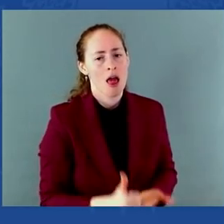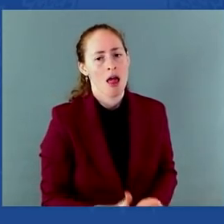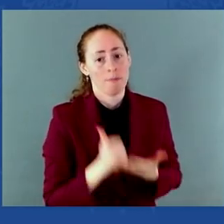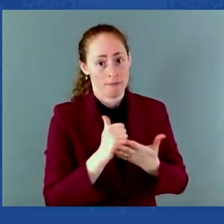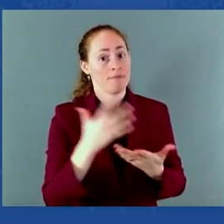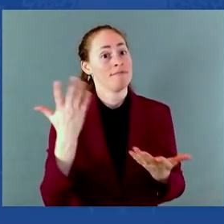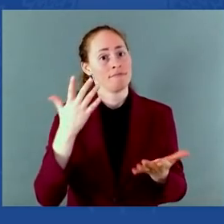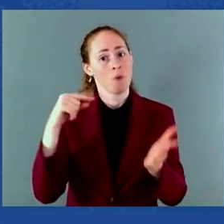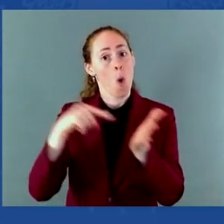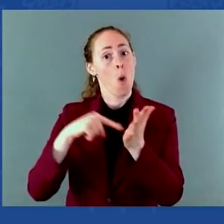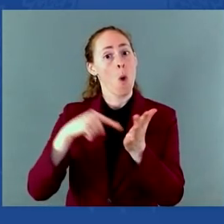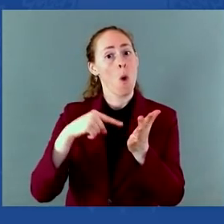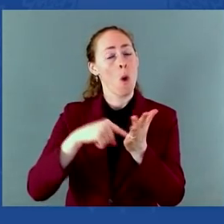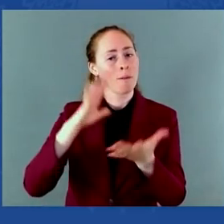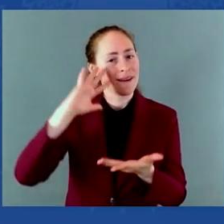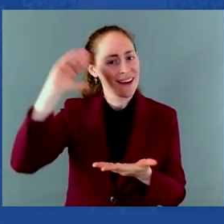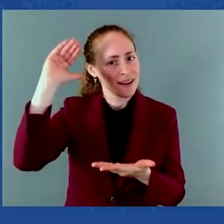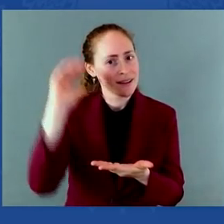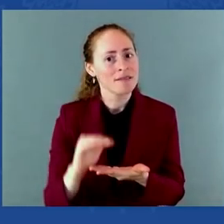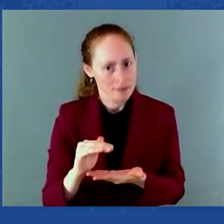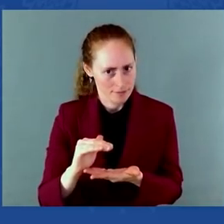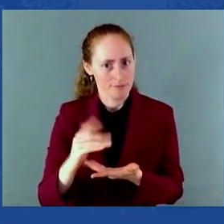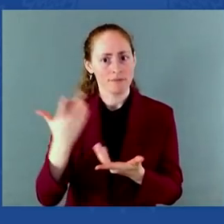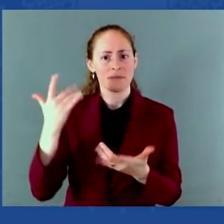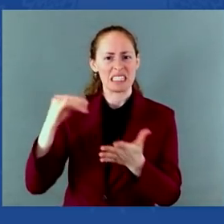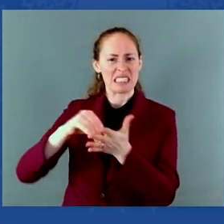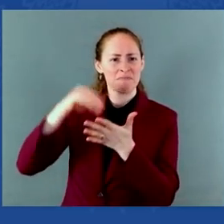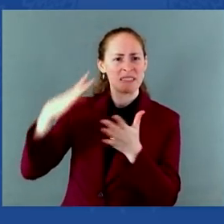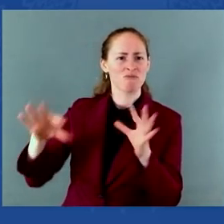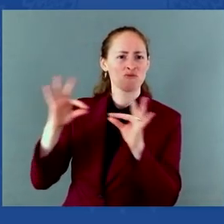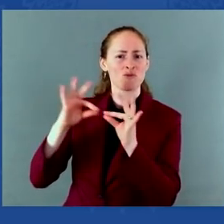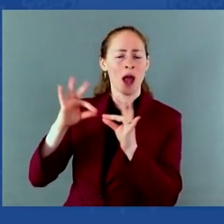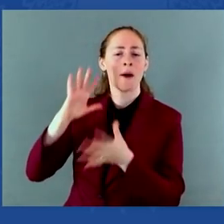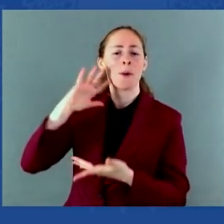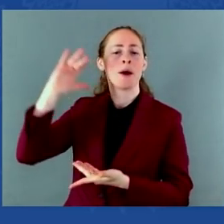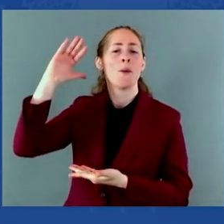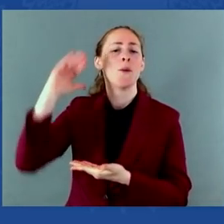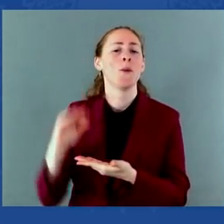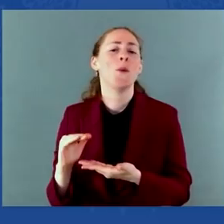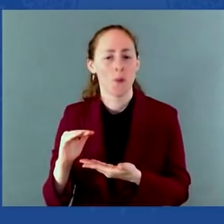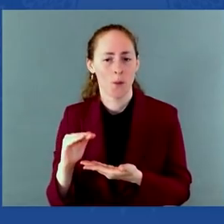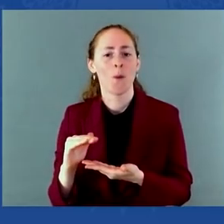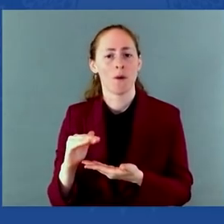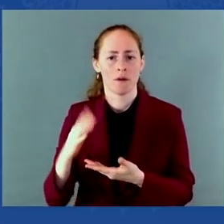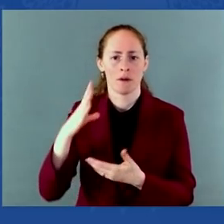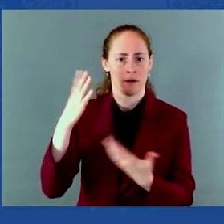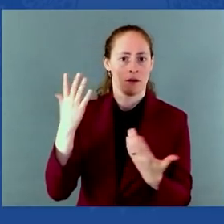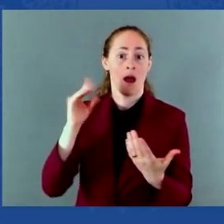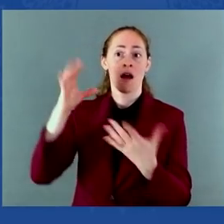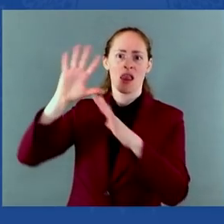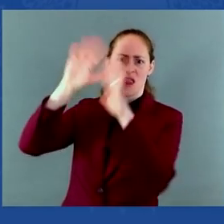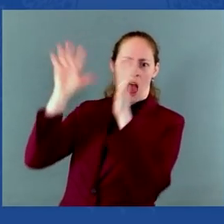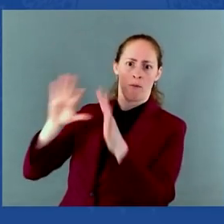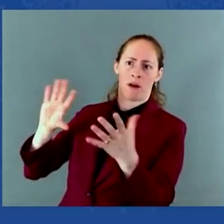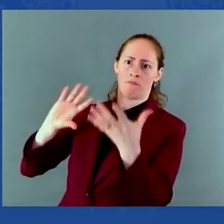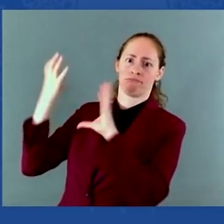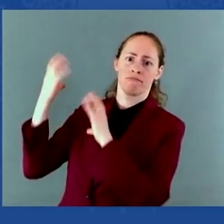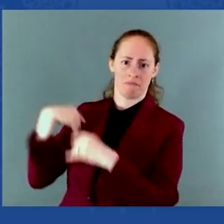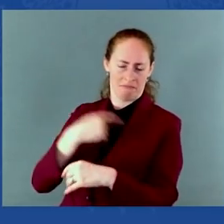and to meet the moment of climate change as well. The leadership of this delegation, I'm -- I'm confident that the House is going to pass this bill.